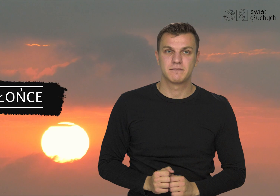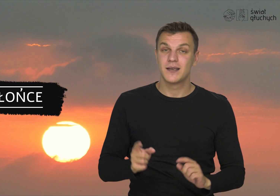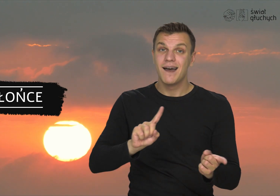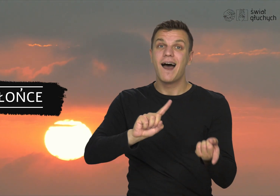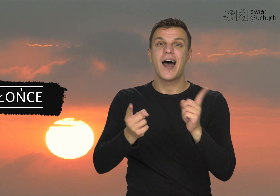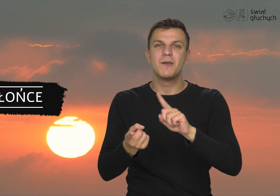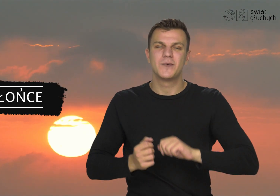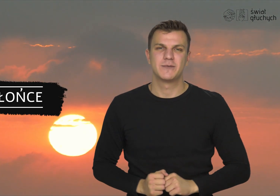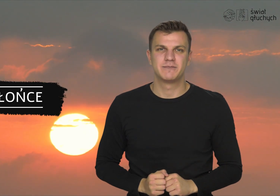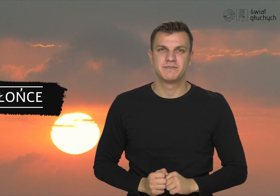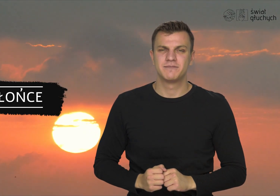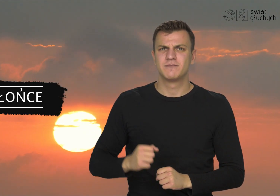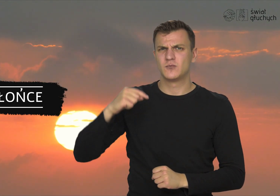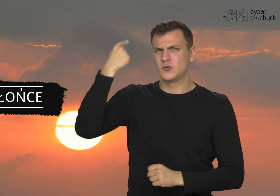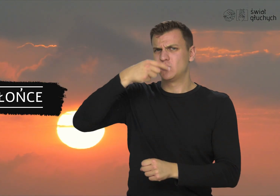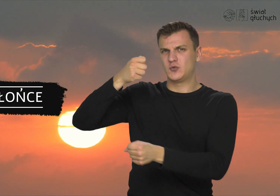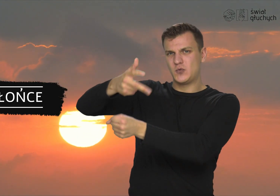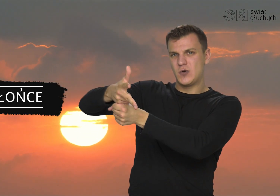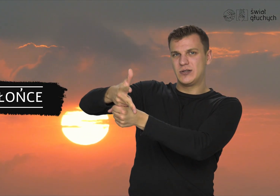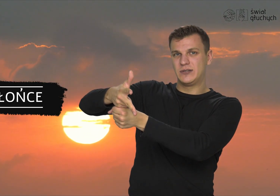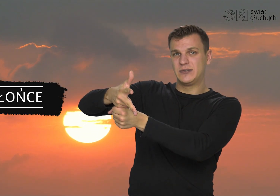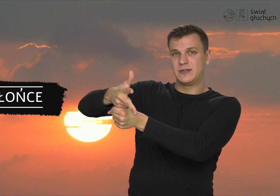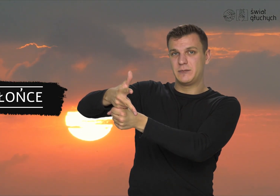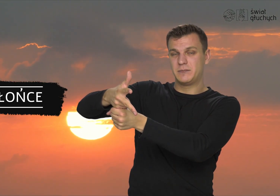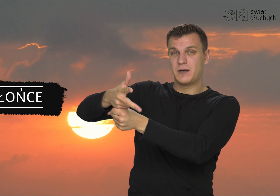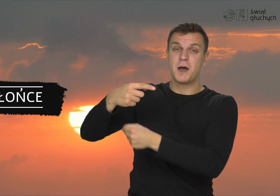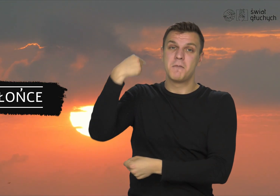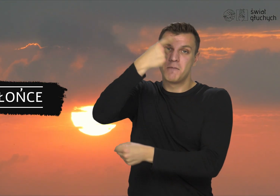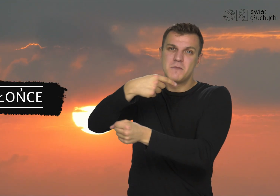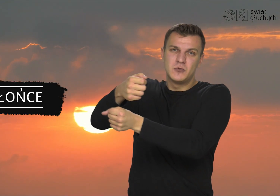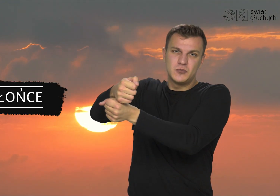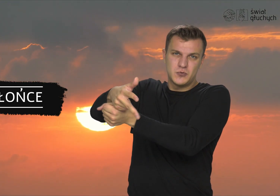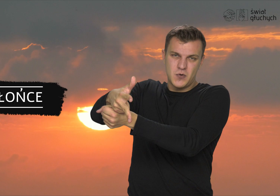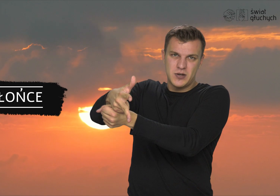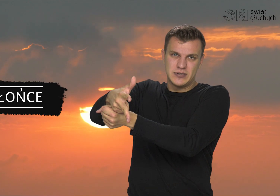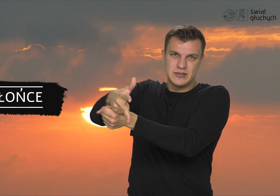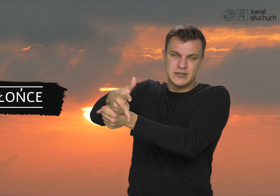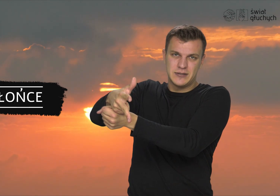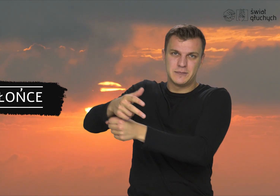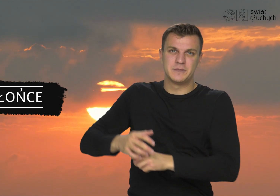or SUN, SUN.